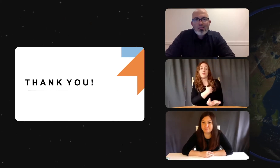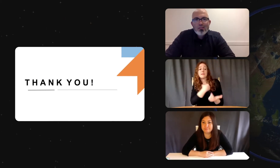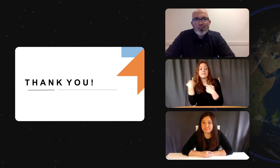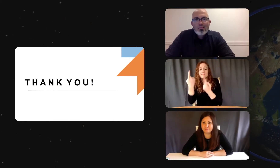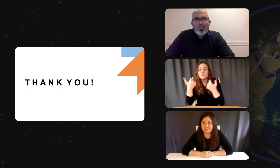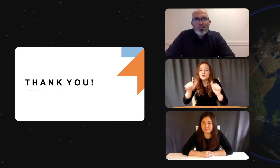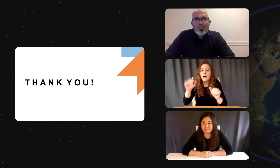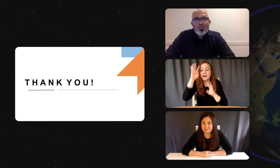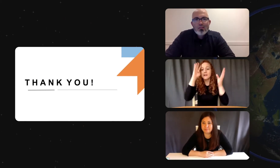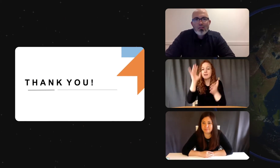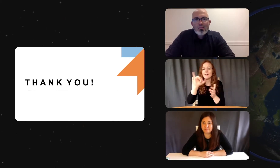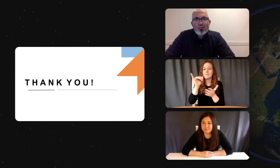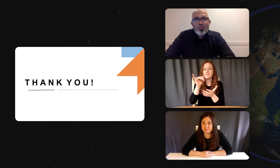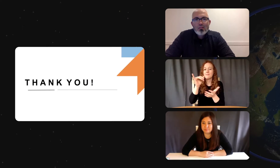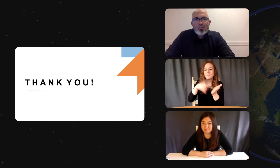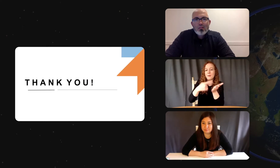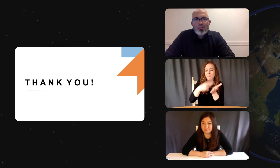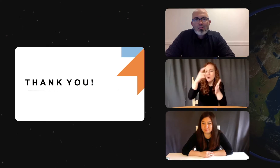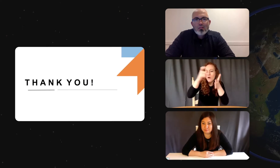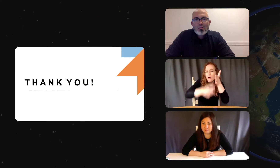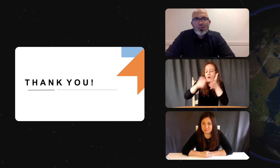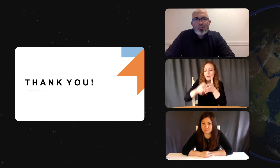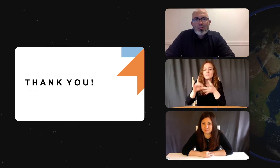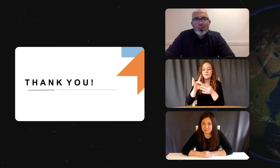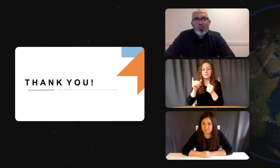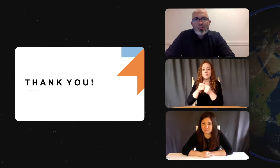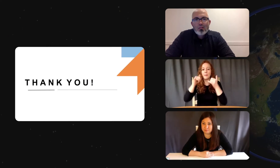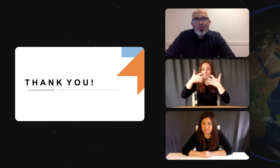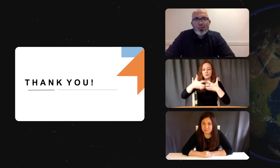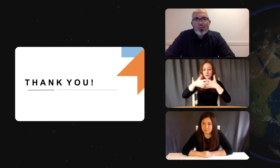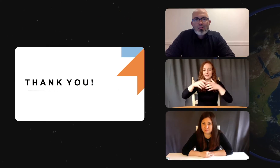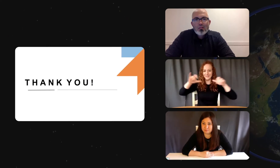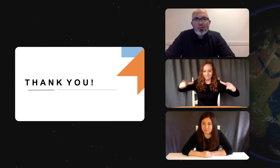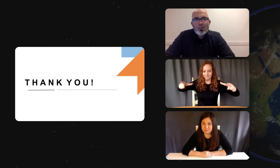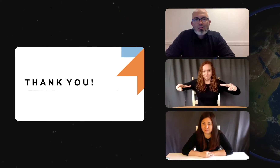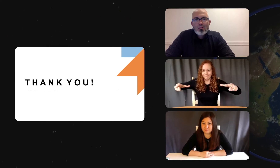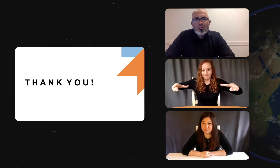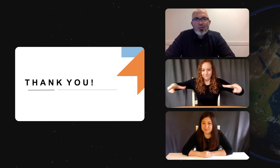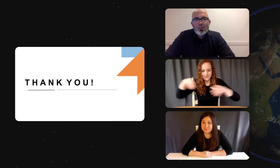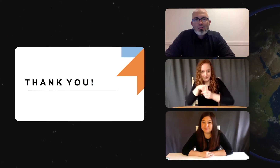But, we're still trying to come up with low cost solutions.